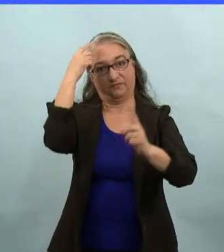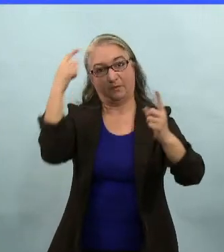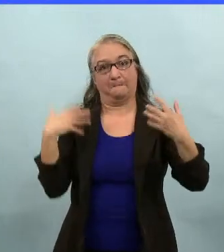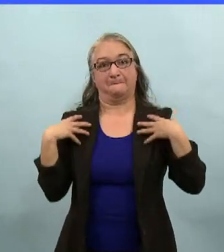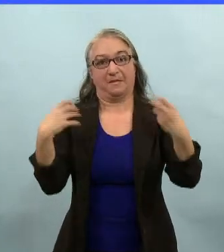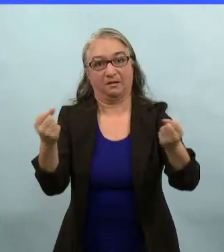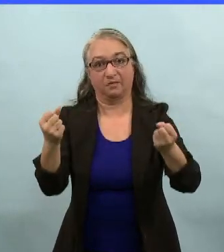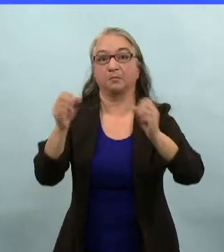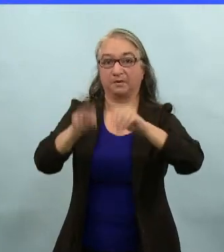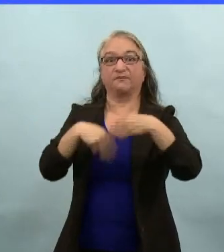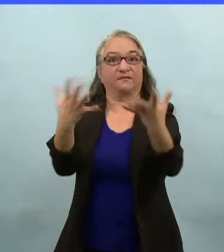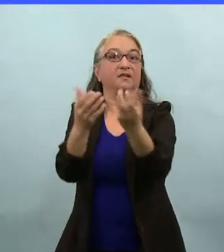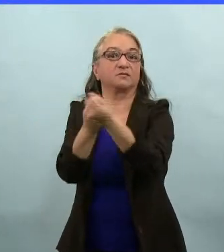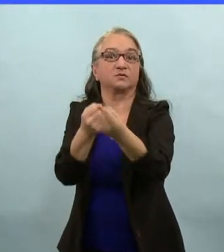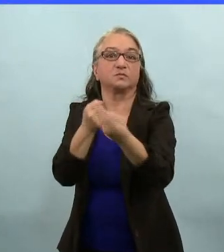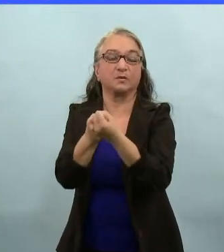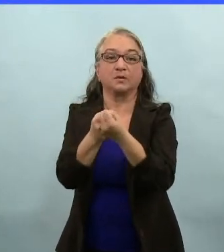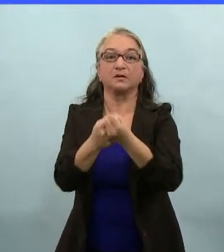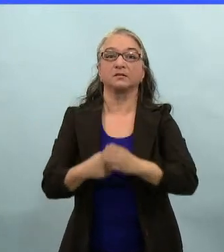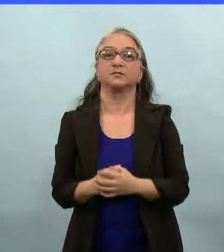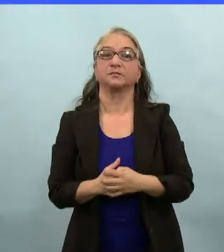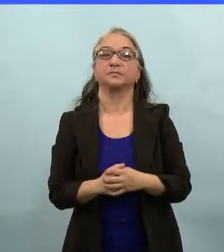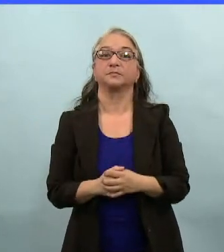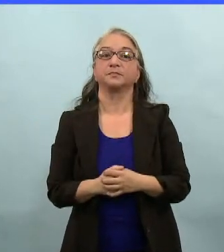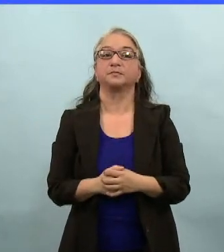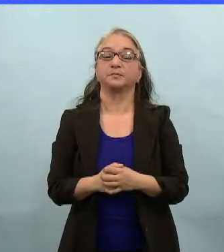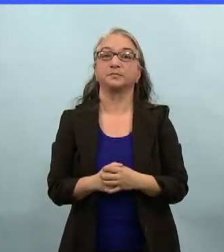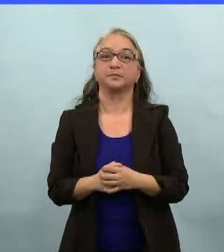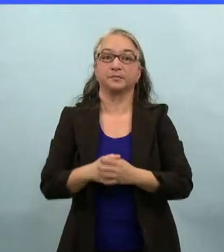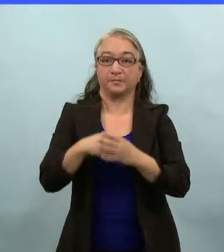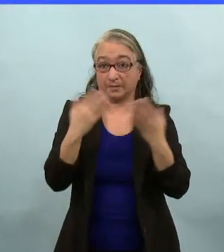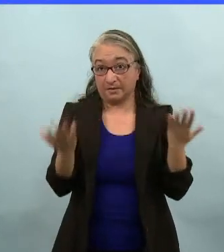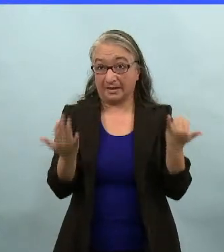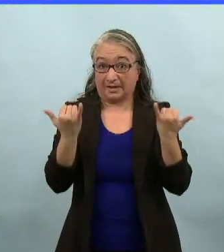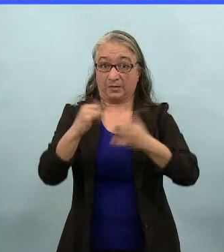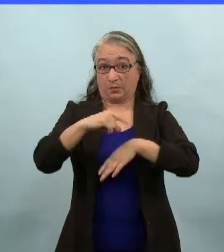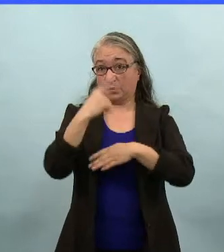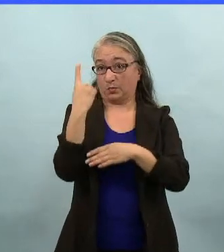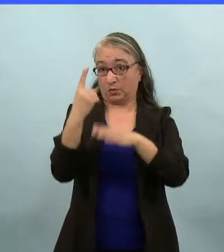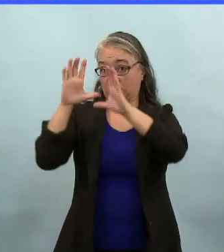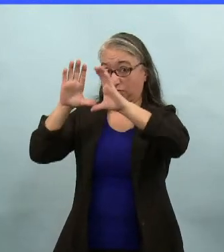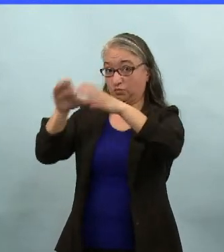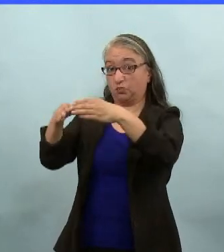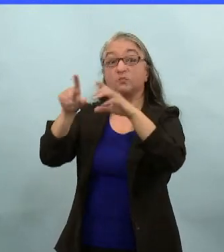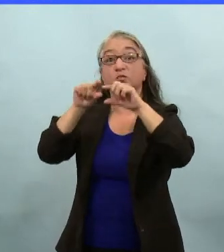since the start of the pandemic strongest families has helped over eighteen hundred manitobans